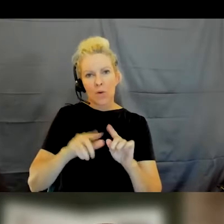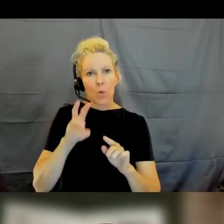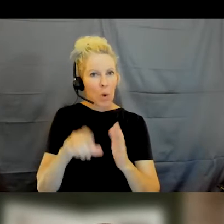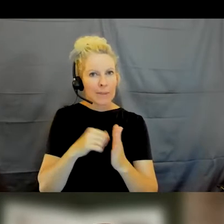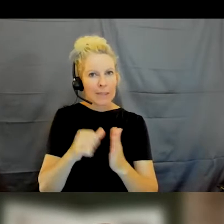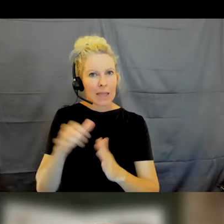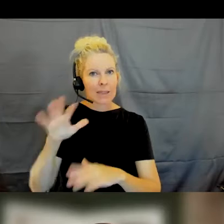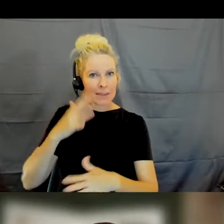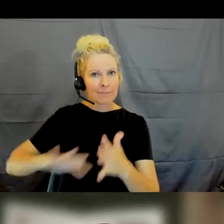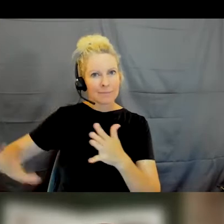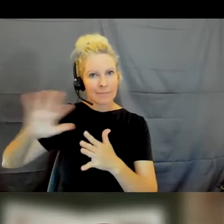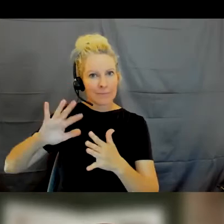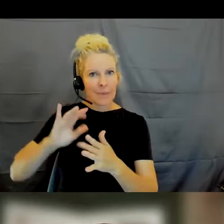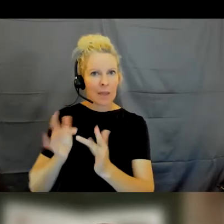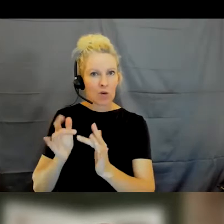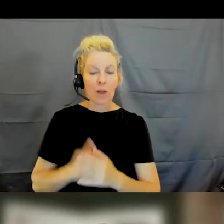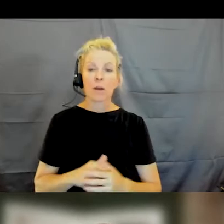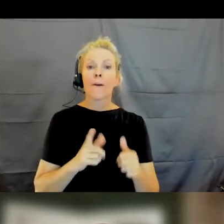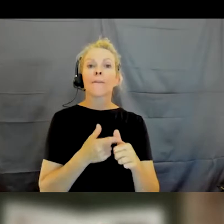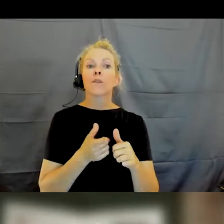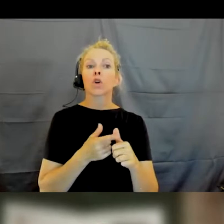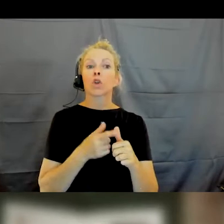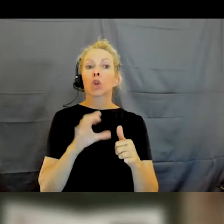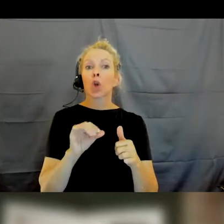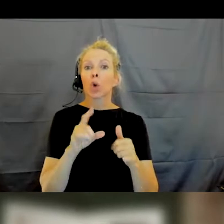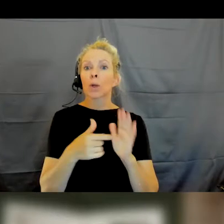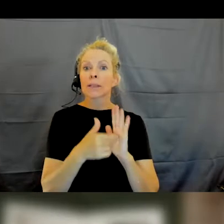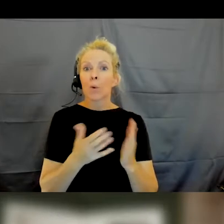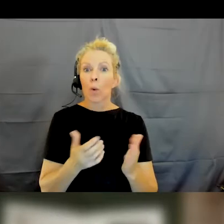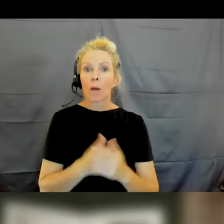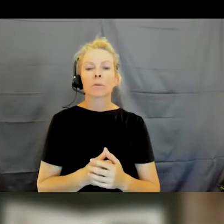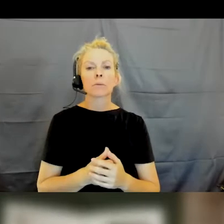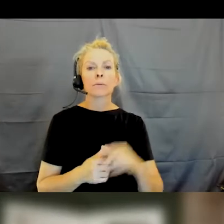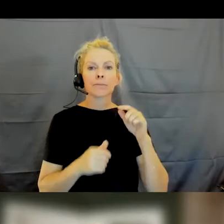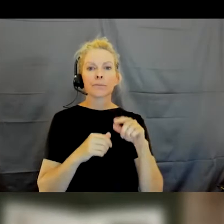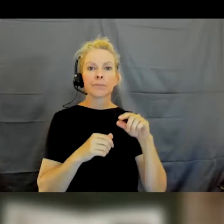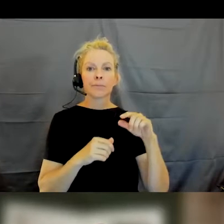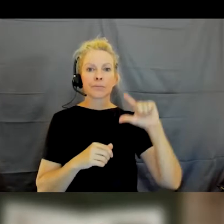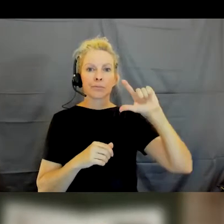we have, in our first code example here, at the top is a div with a tab index of zero applied to